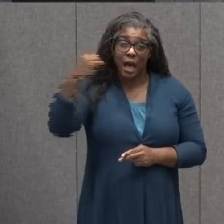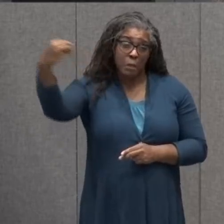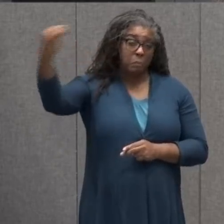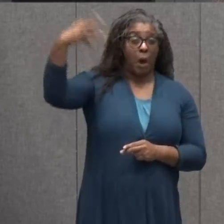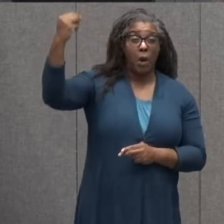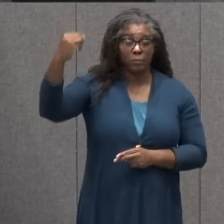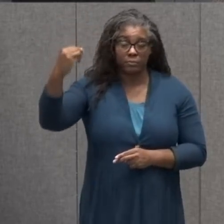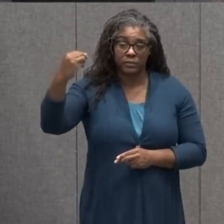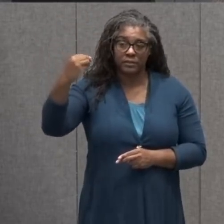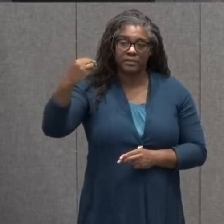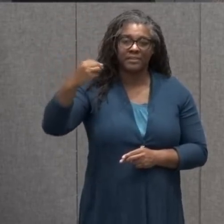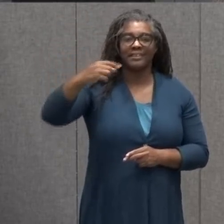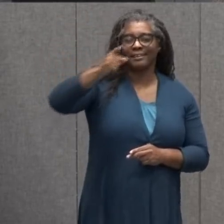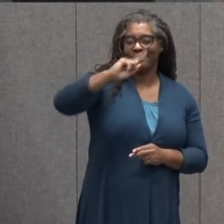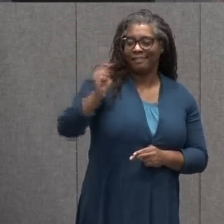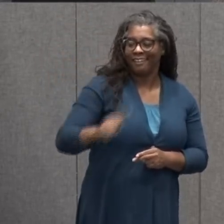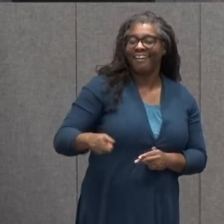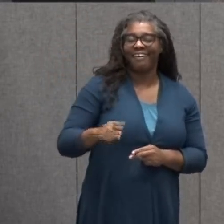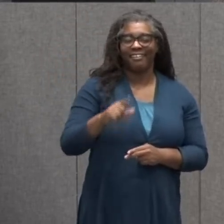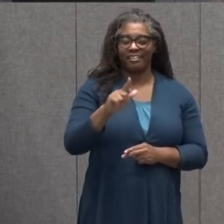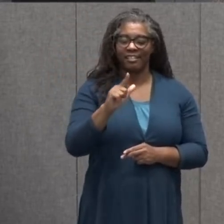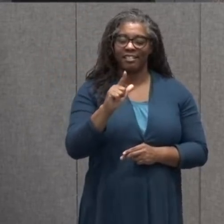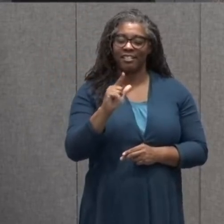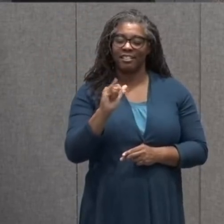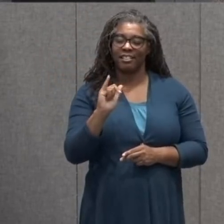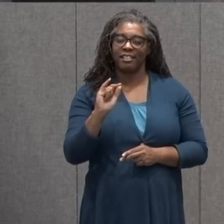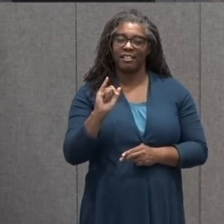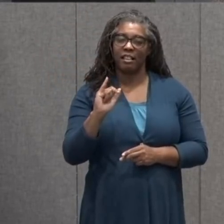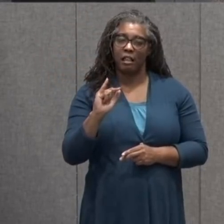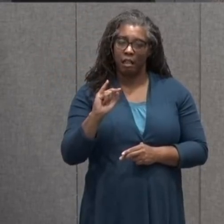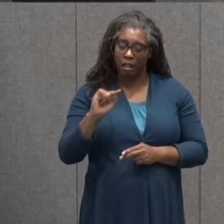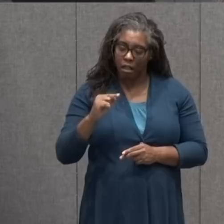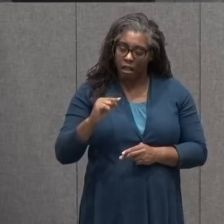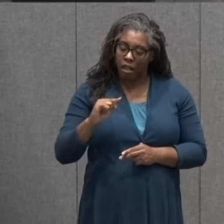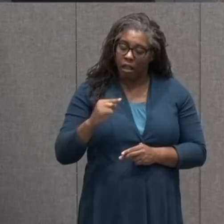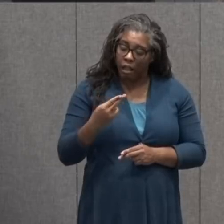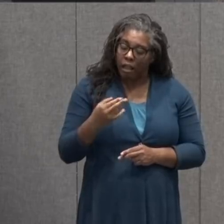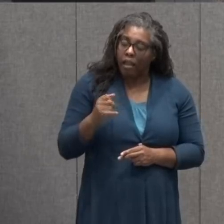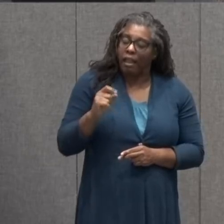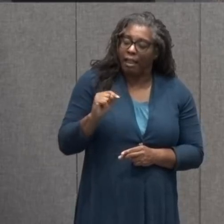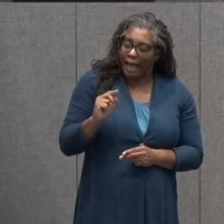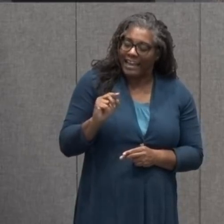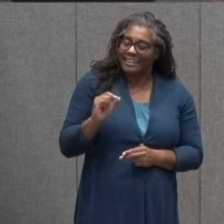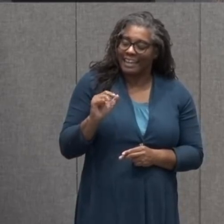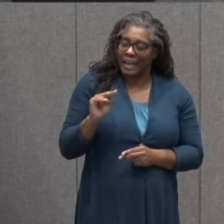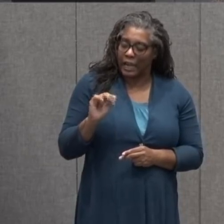Lightening, exactly. Thunderstorms often produce heavy rain,